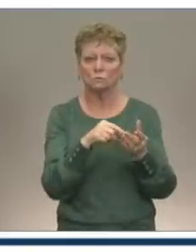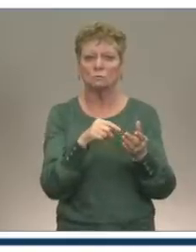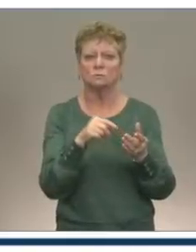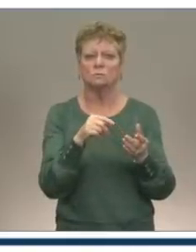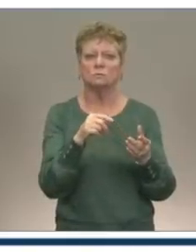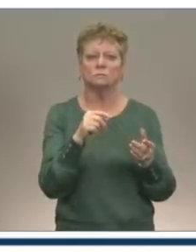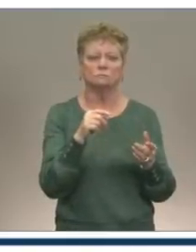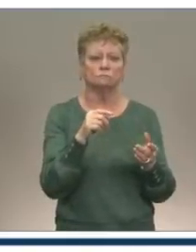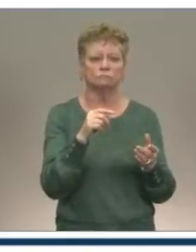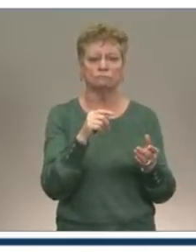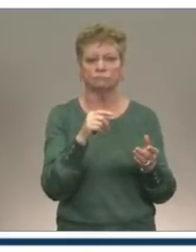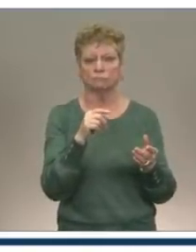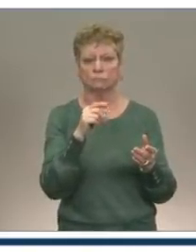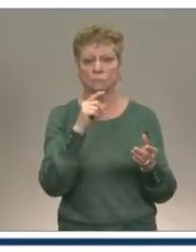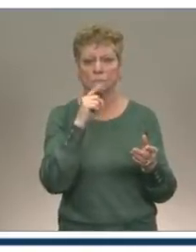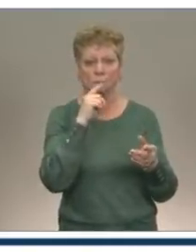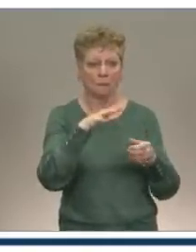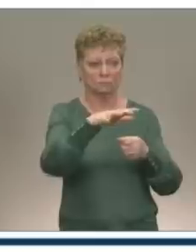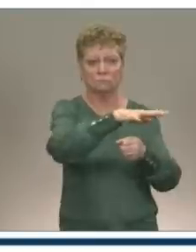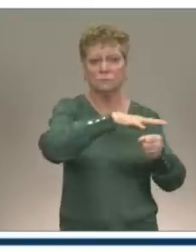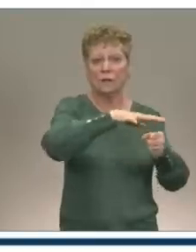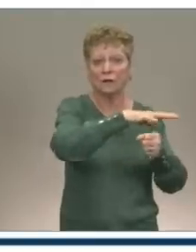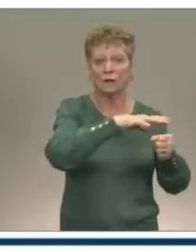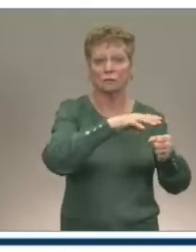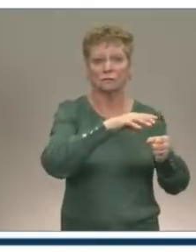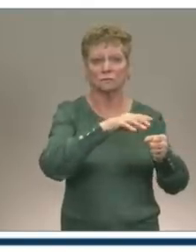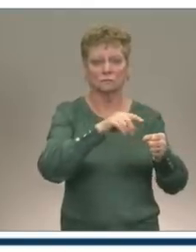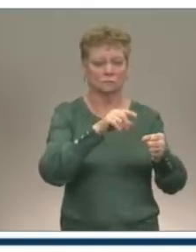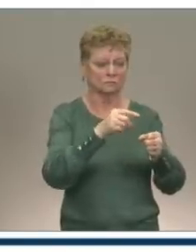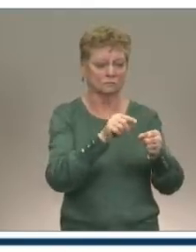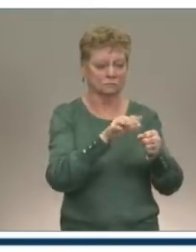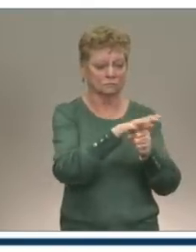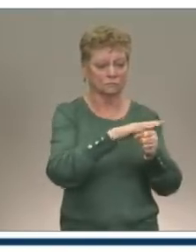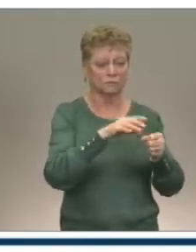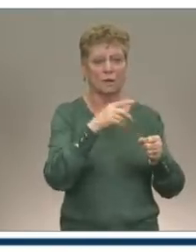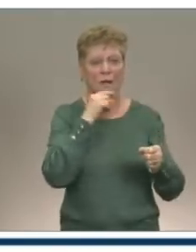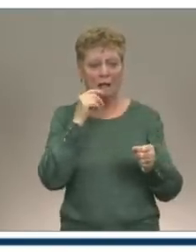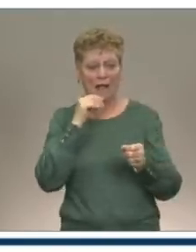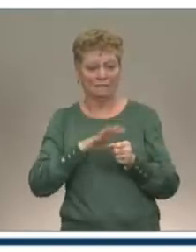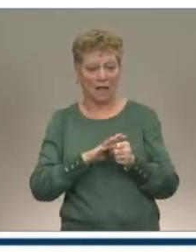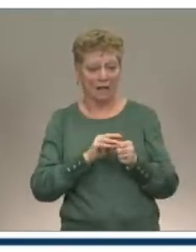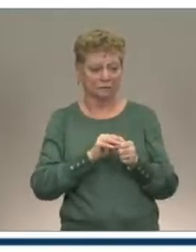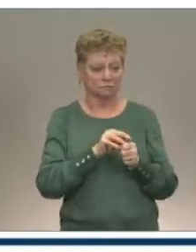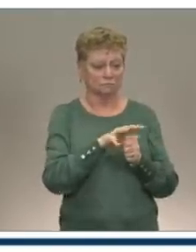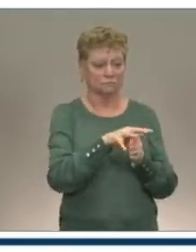really from the peninsula and and slightly off the producer halifax into more the suburban area